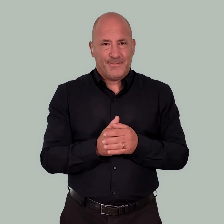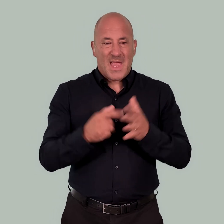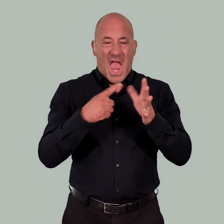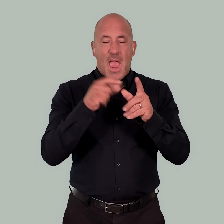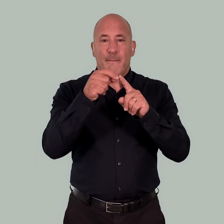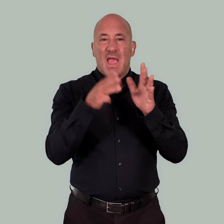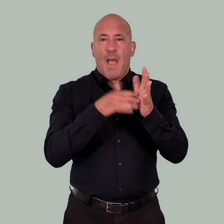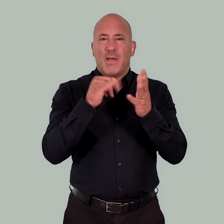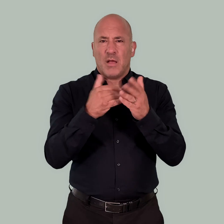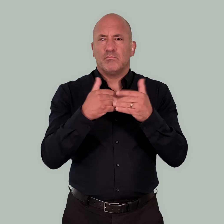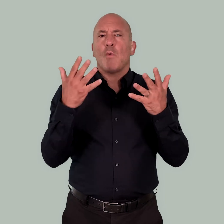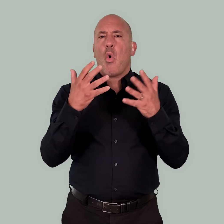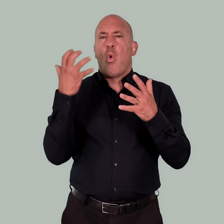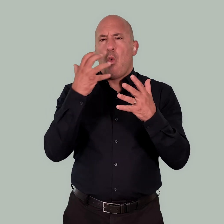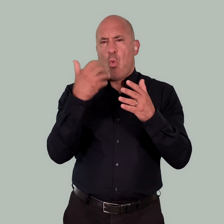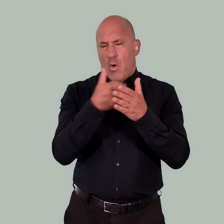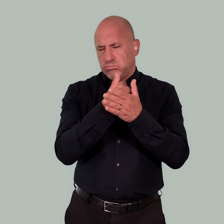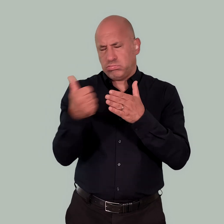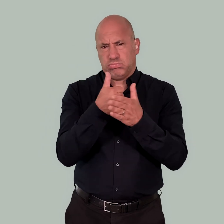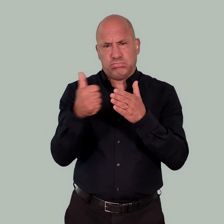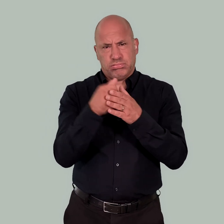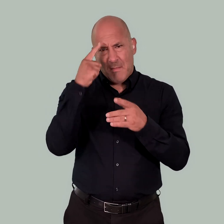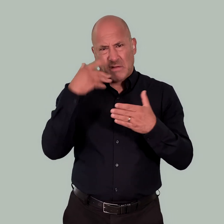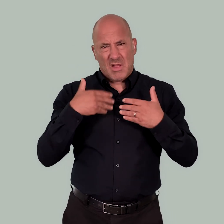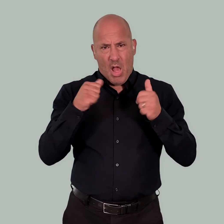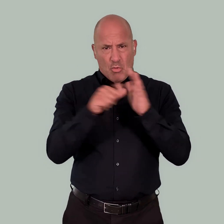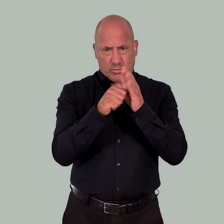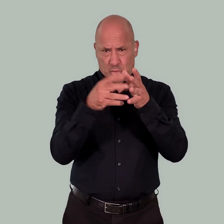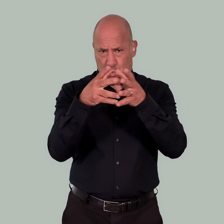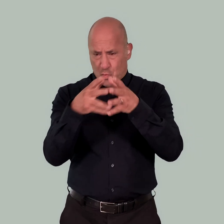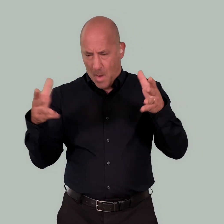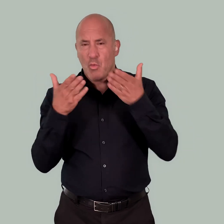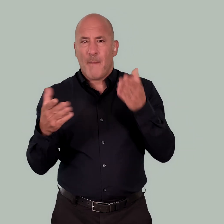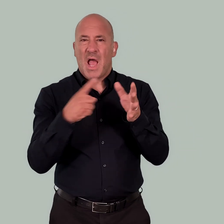The APMS shows a much higher level of common mental health conditions